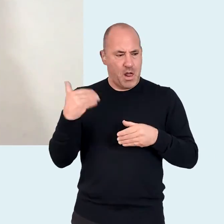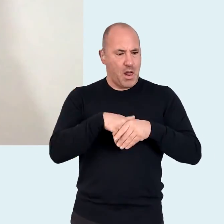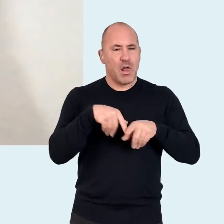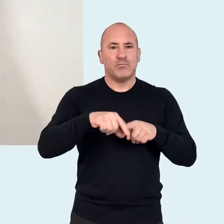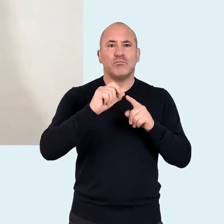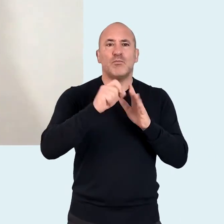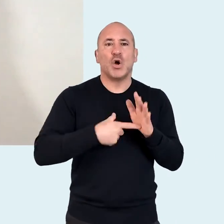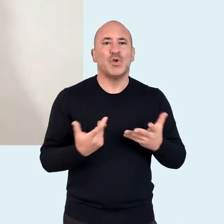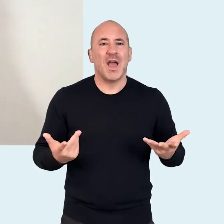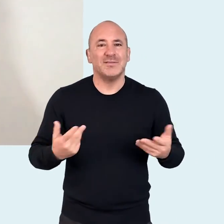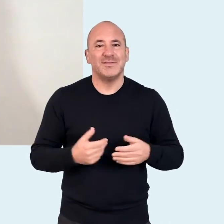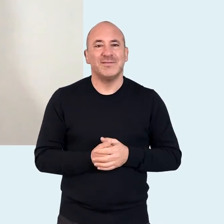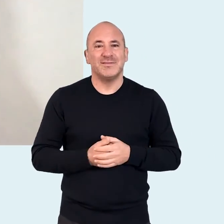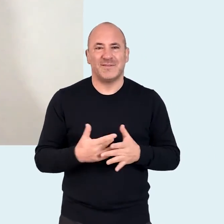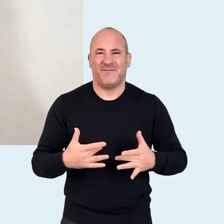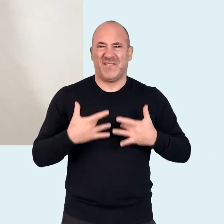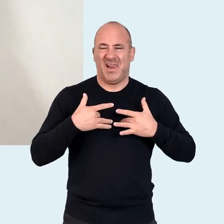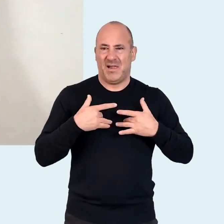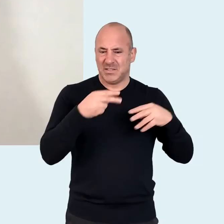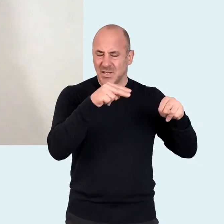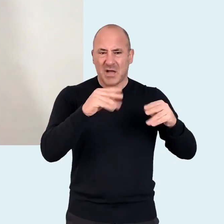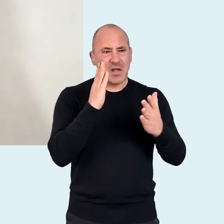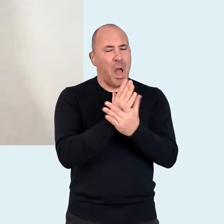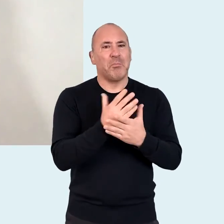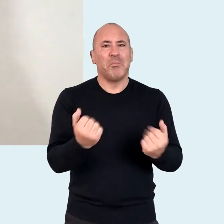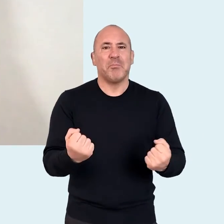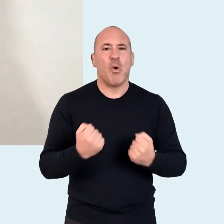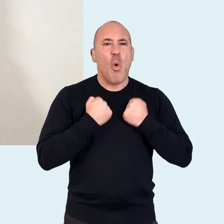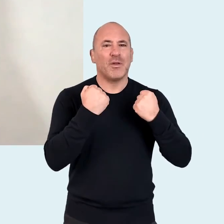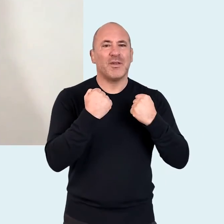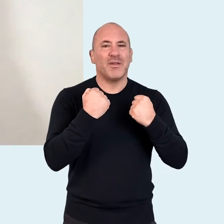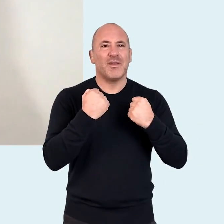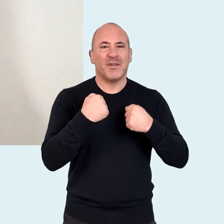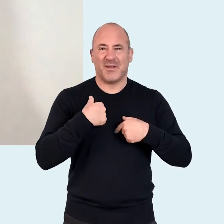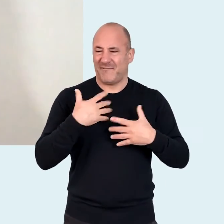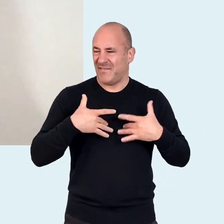it gives them a sense of pride of that project. It makes it feel like the dance is theirs